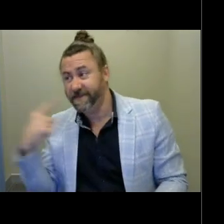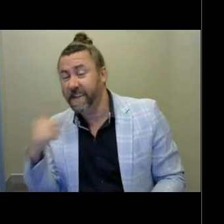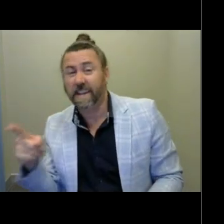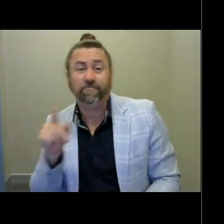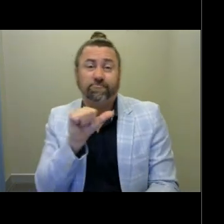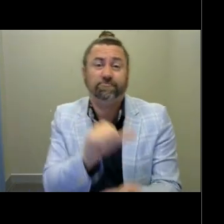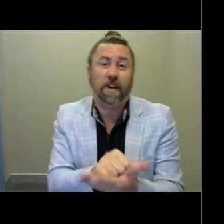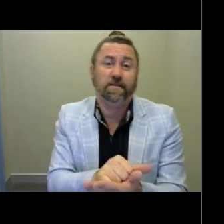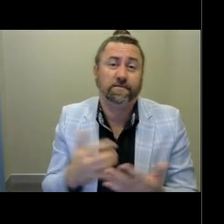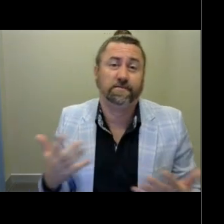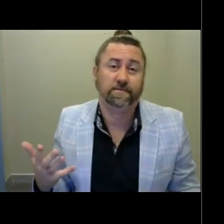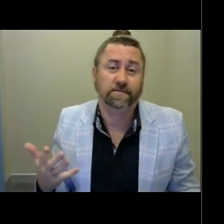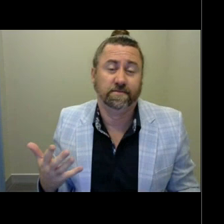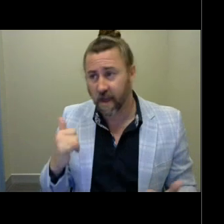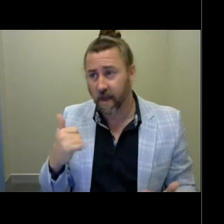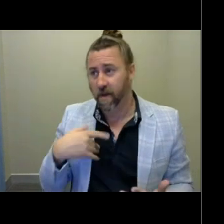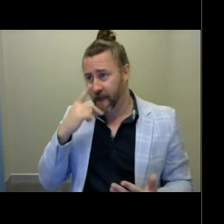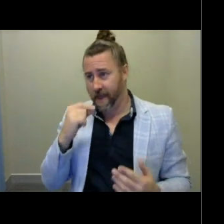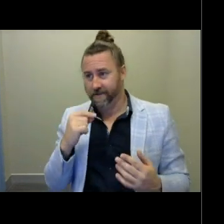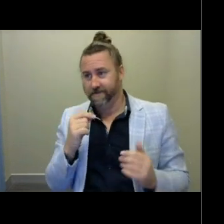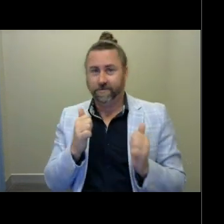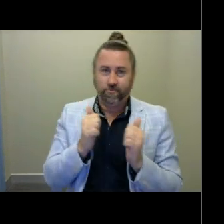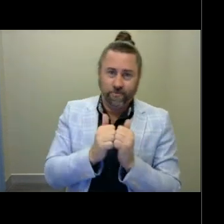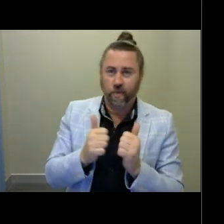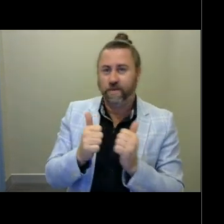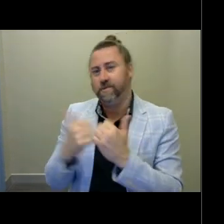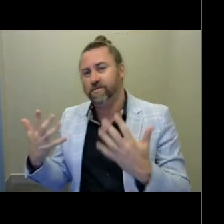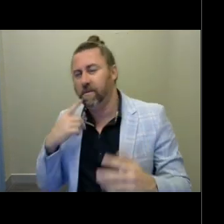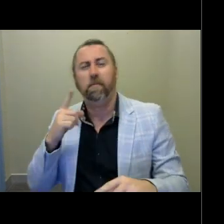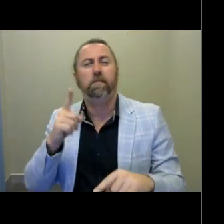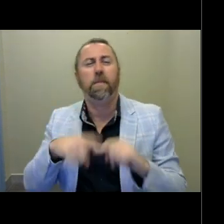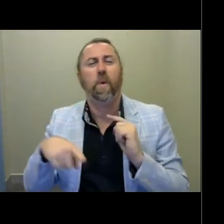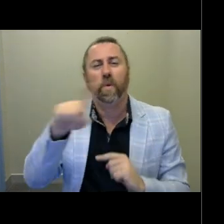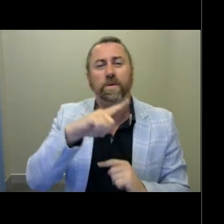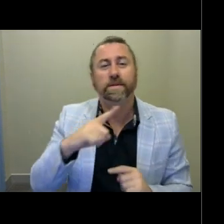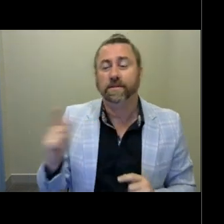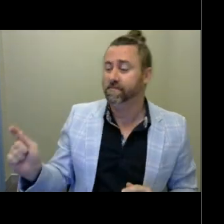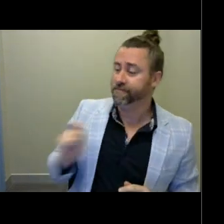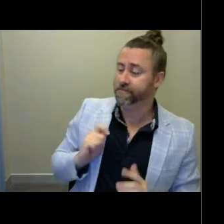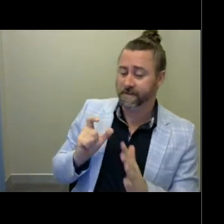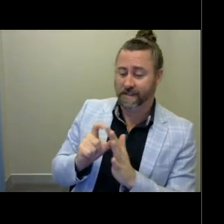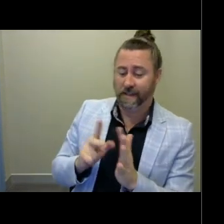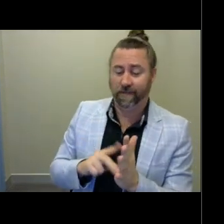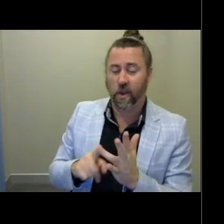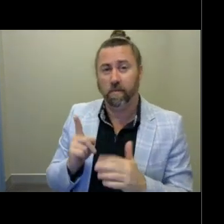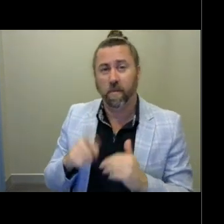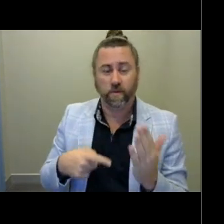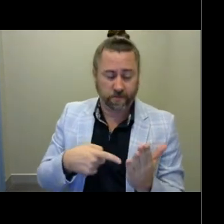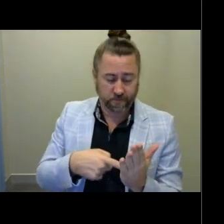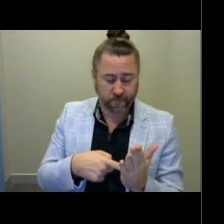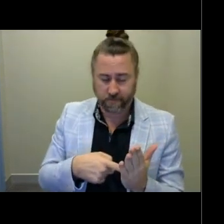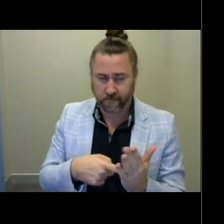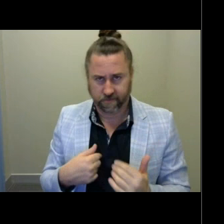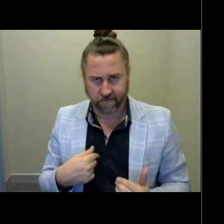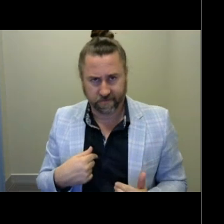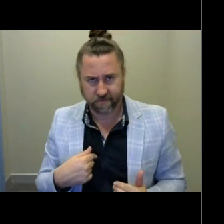Unsurprisingly, most of the time if someone is consenting to the order it's usually consenting without admissions. Okay?